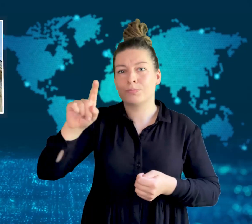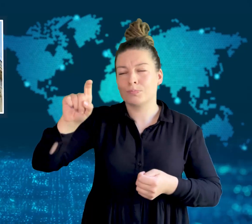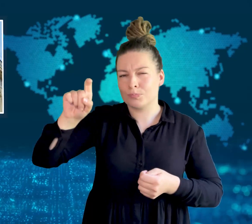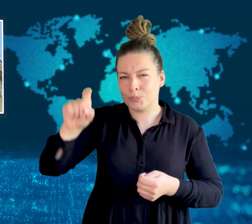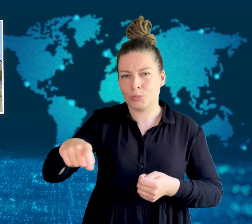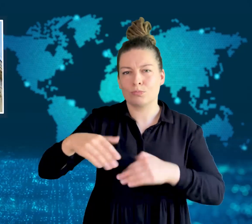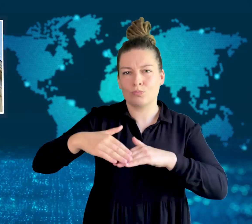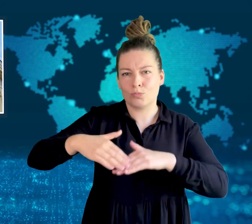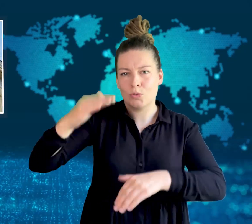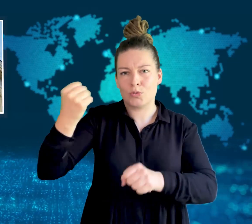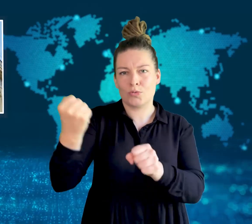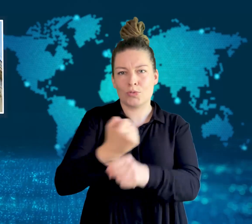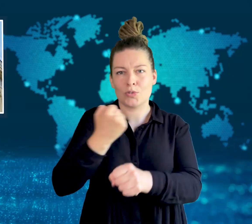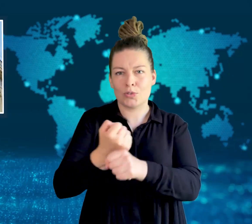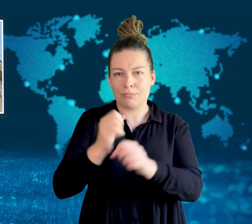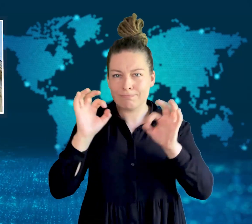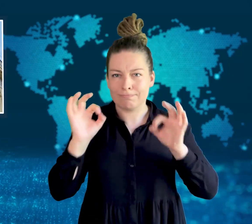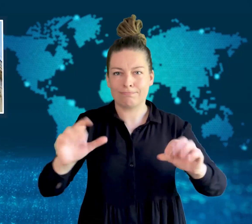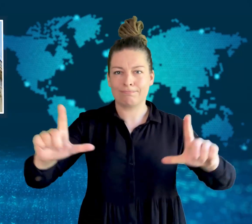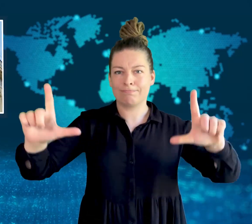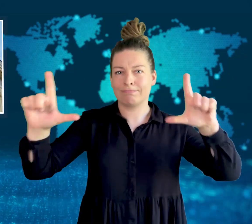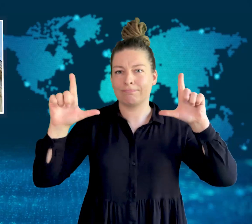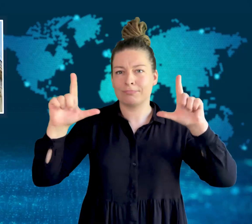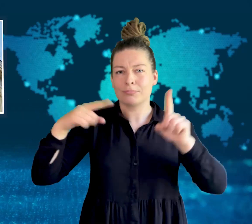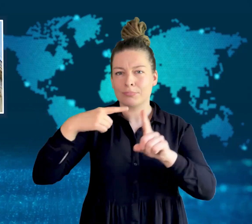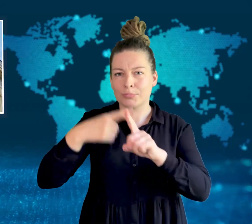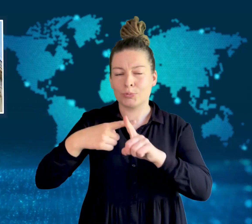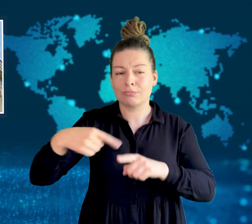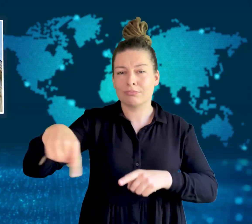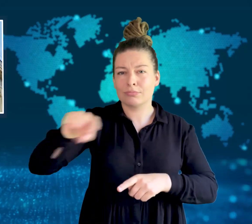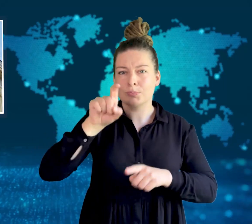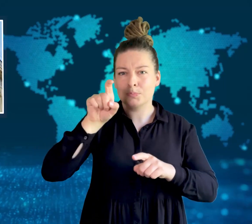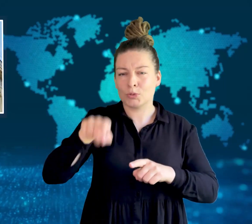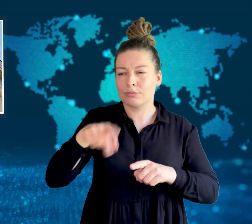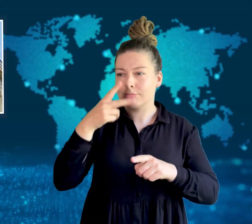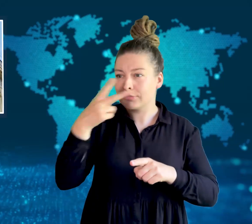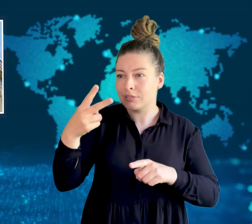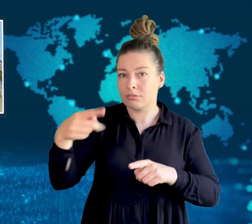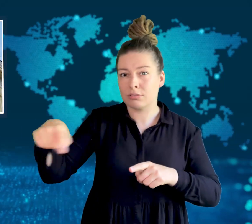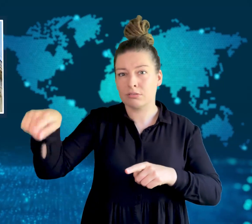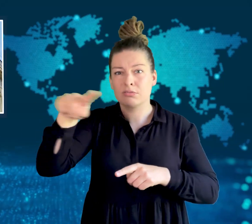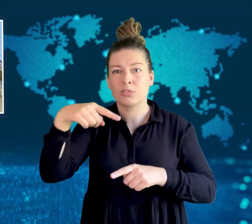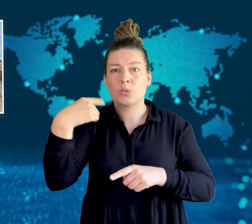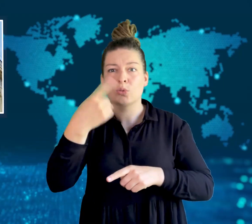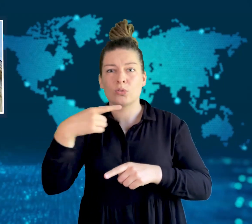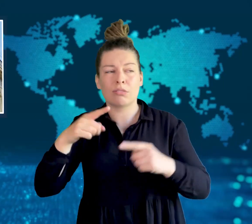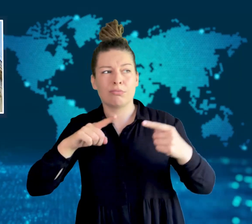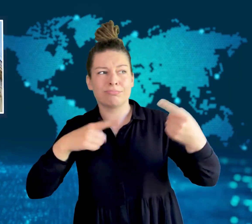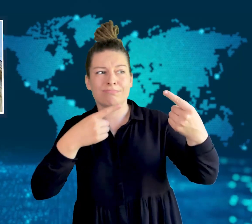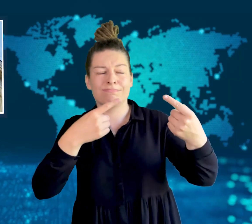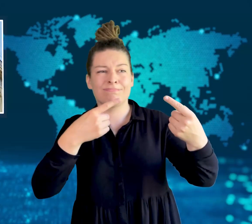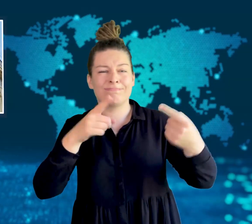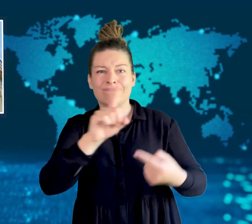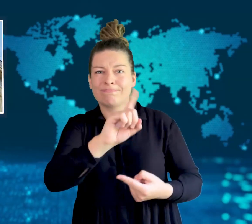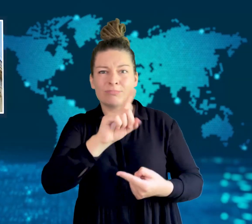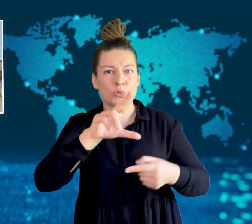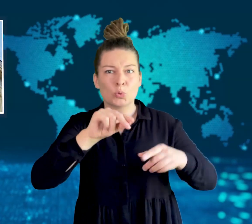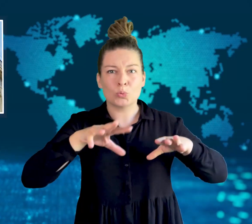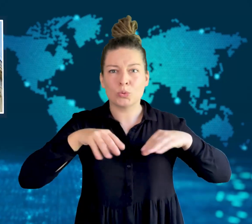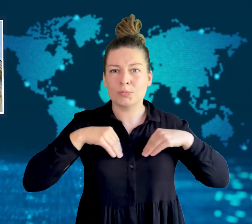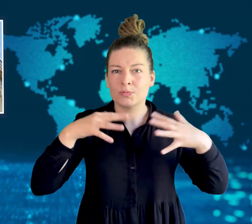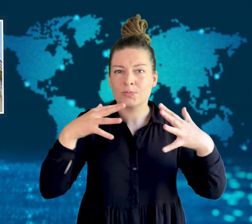They warn that Putin will have to become more authoritarian